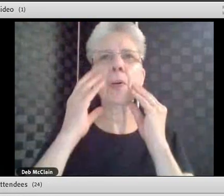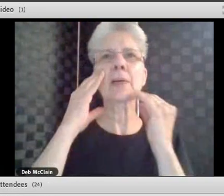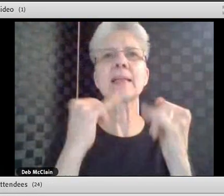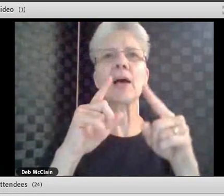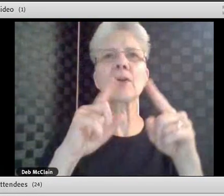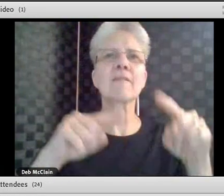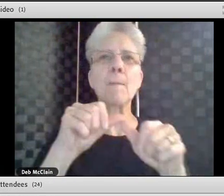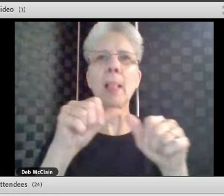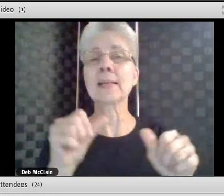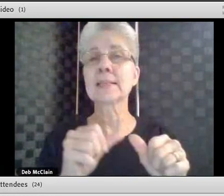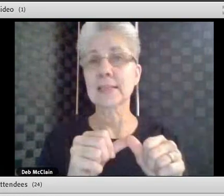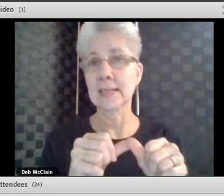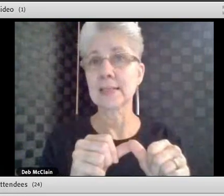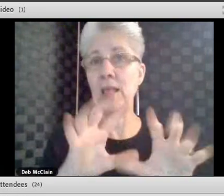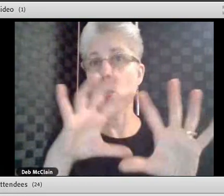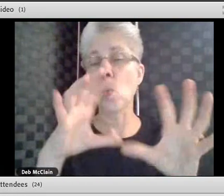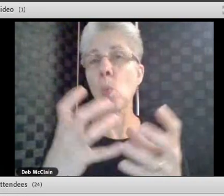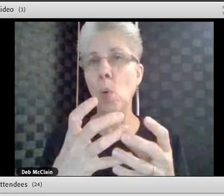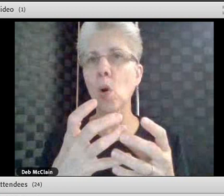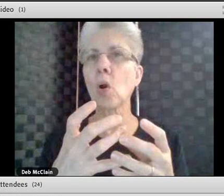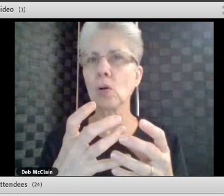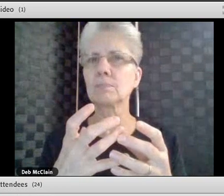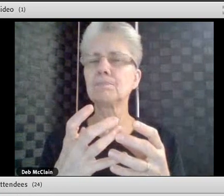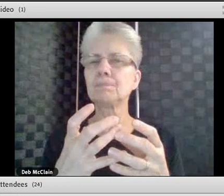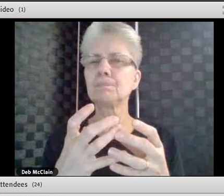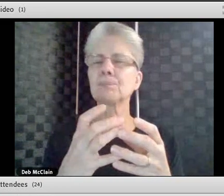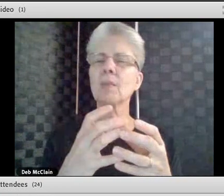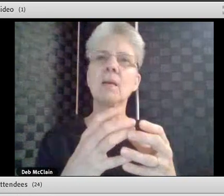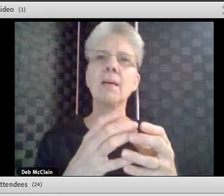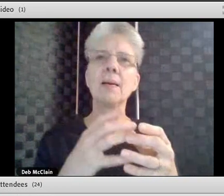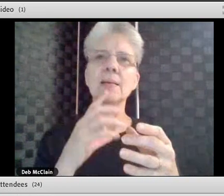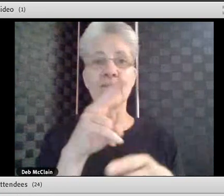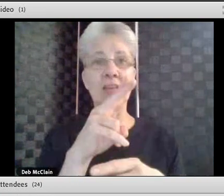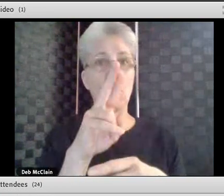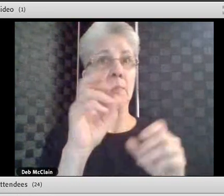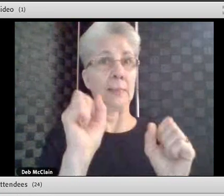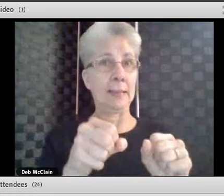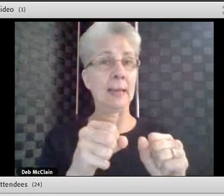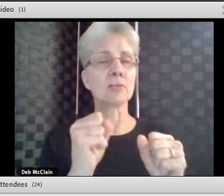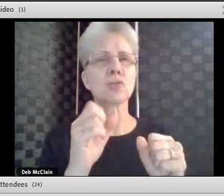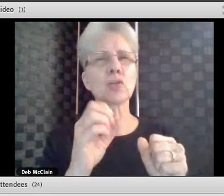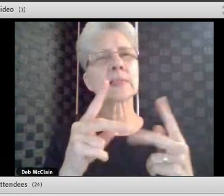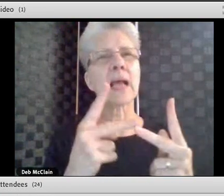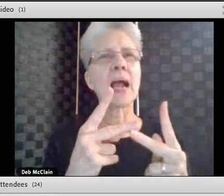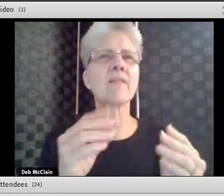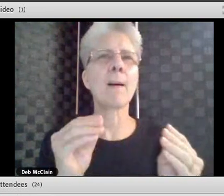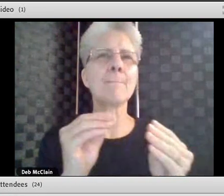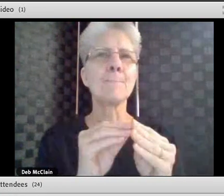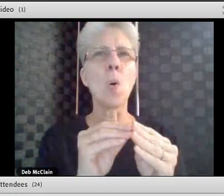because people can now experience different places in the world, cultural events in virtual reality,